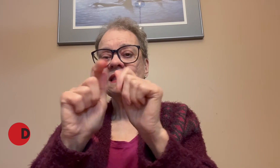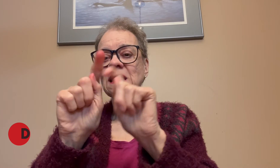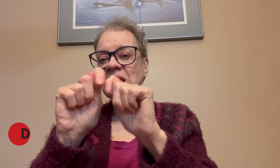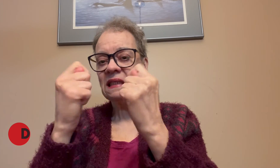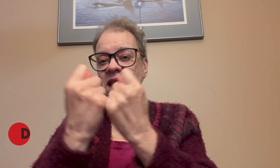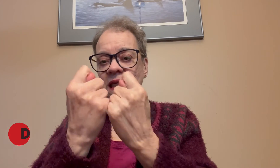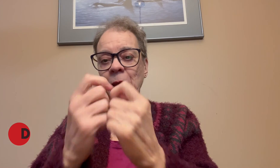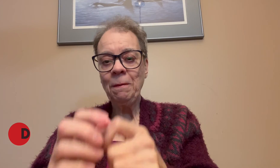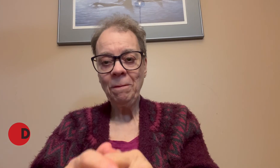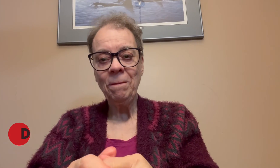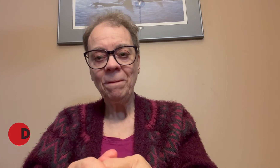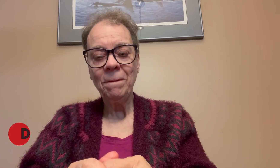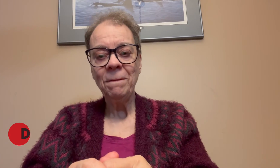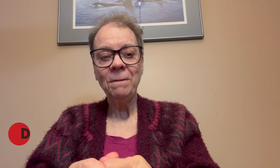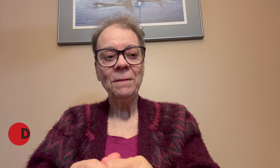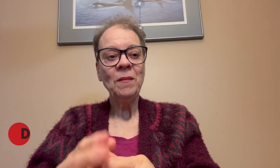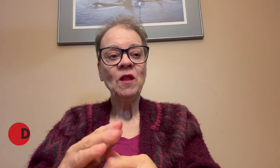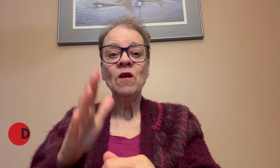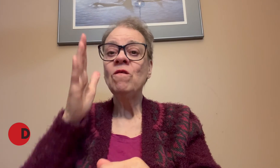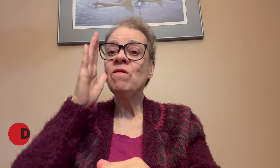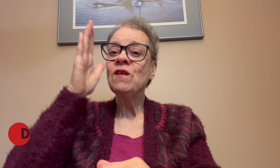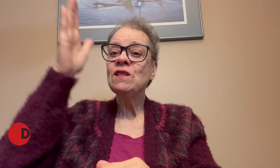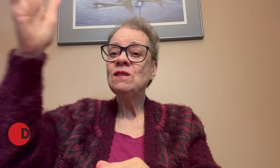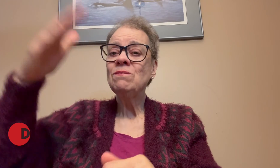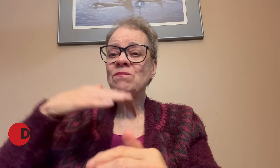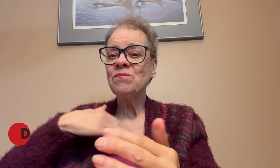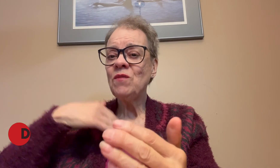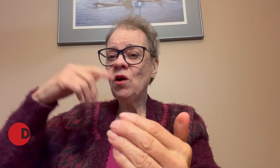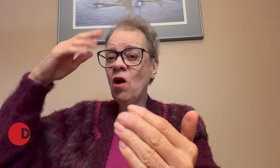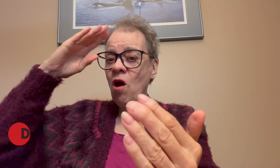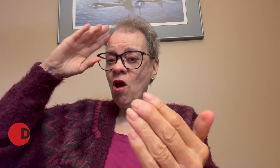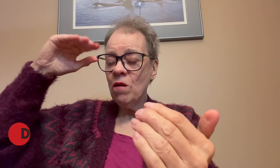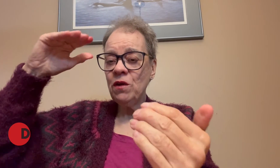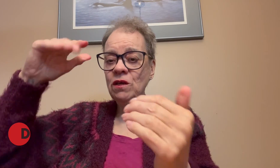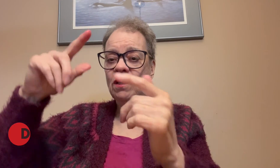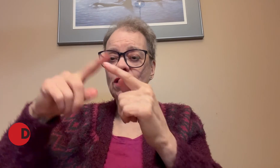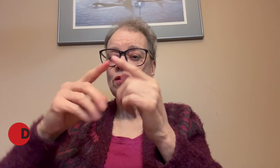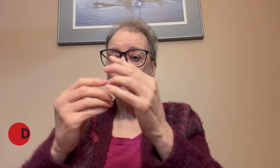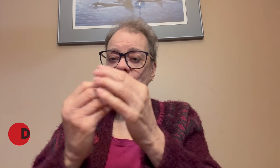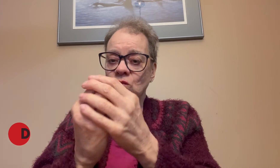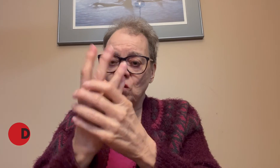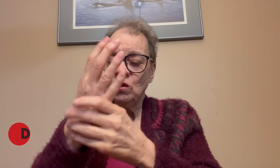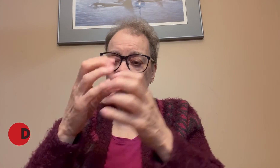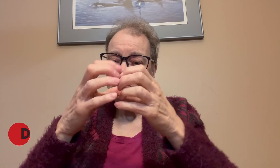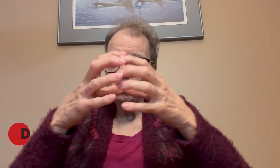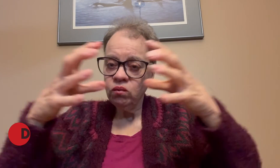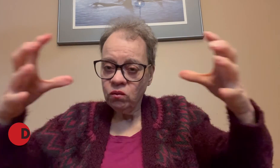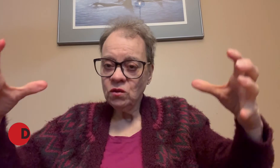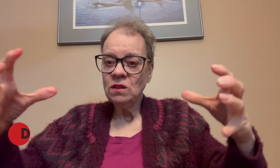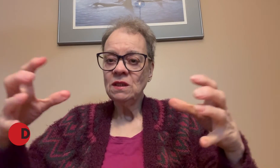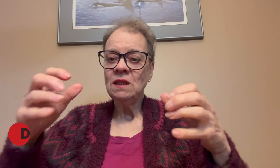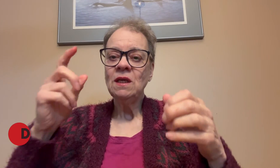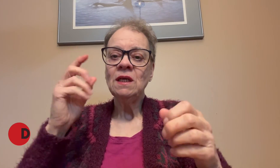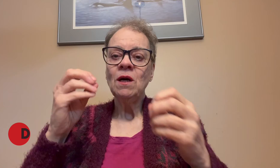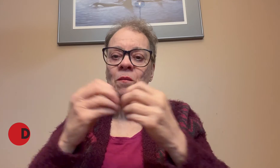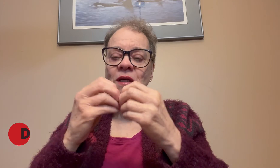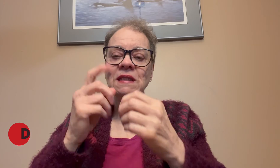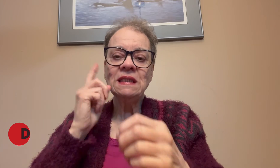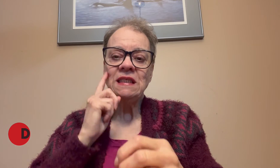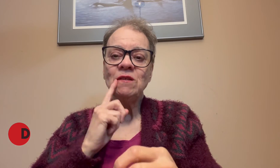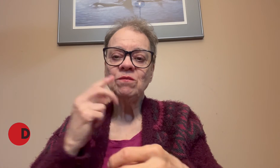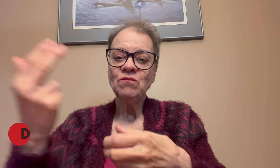work together as a team. In the future we hope to grow and